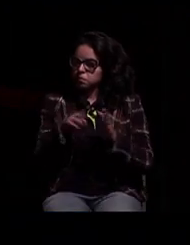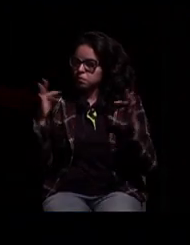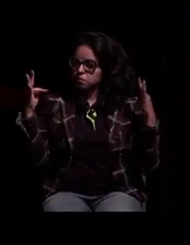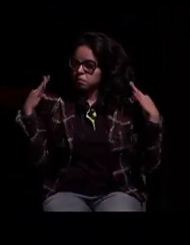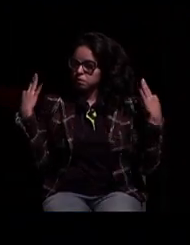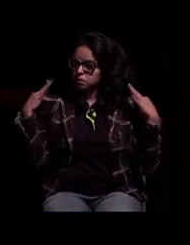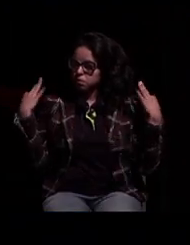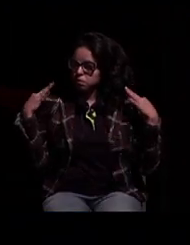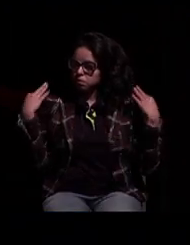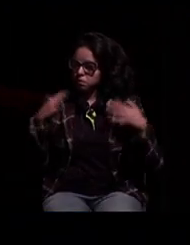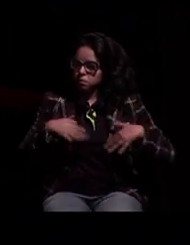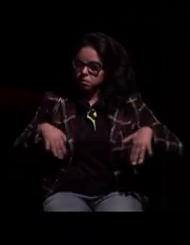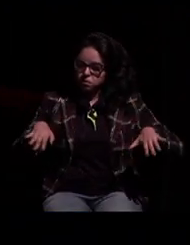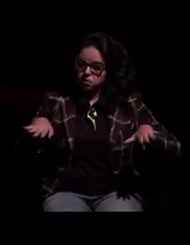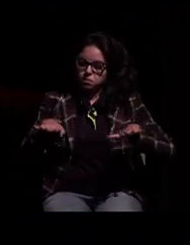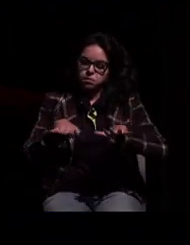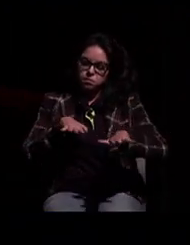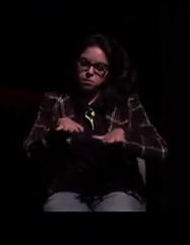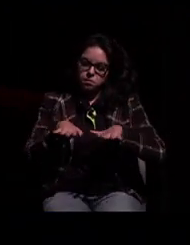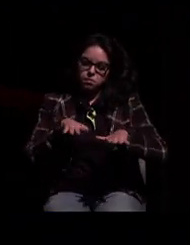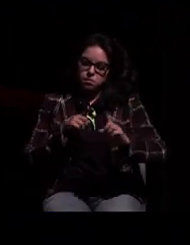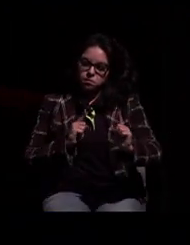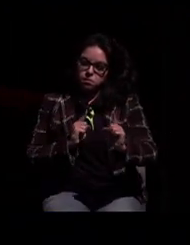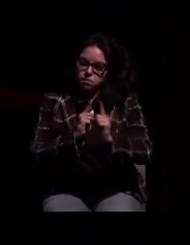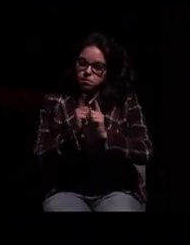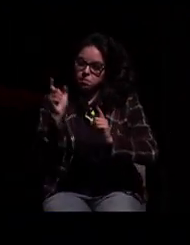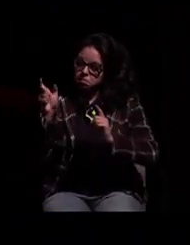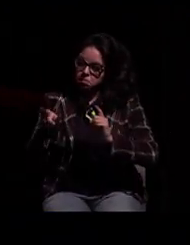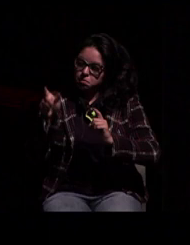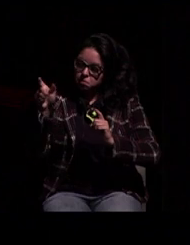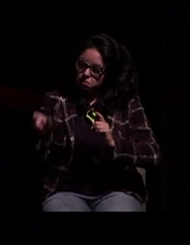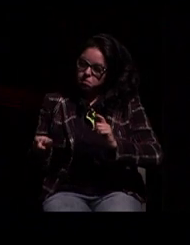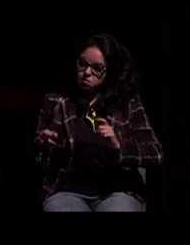and encounters with human beings